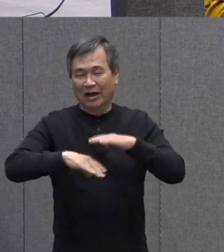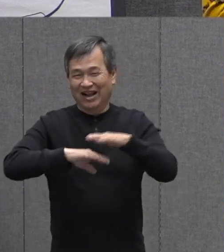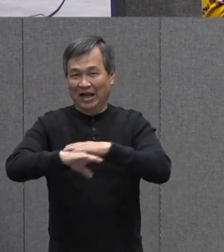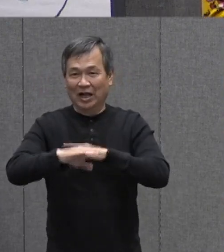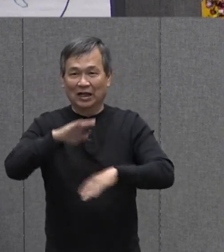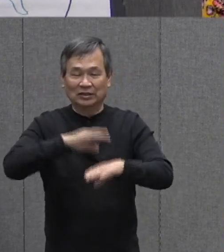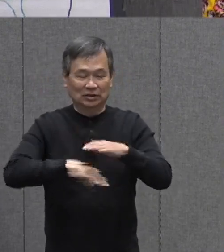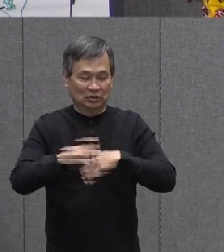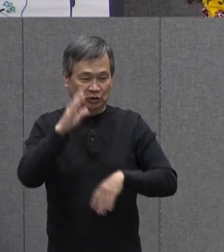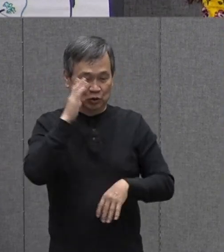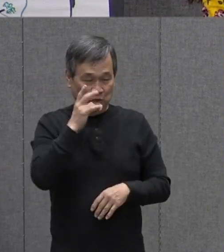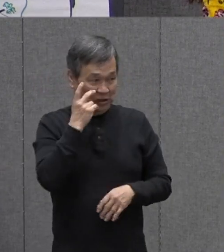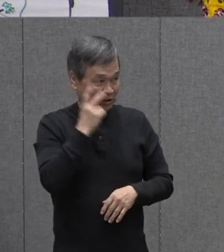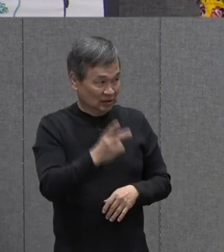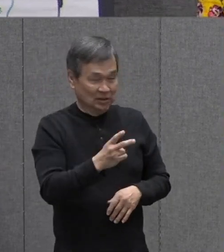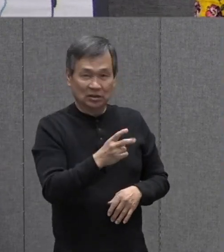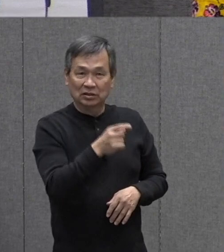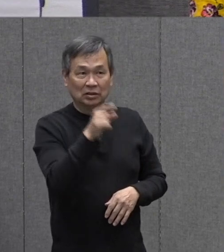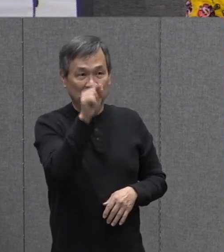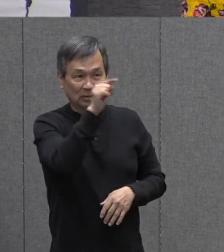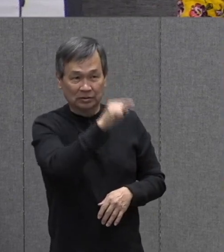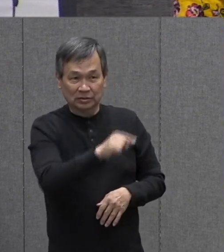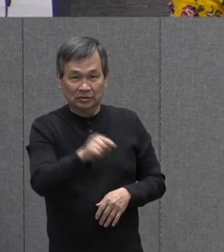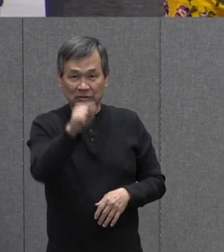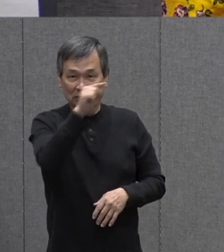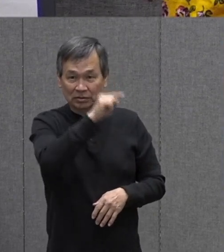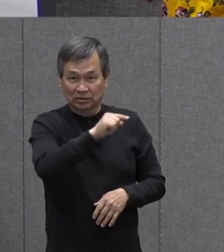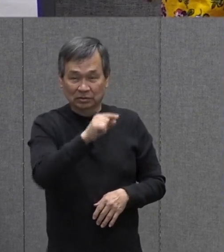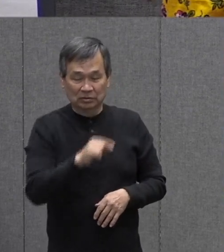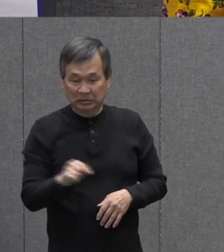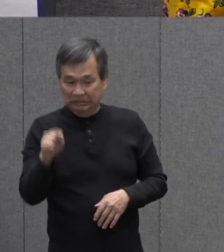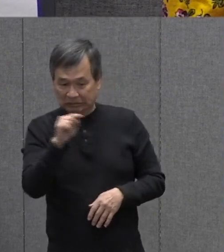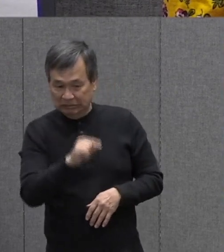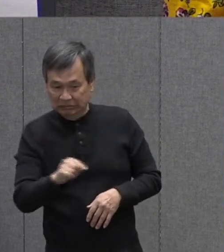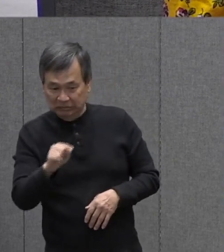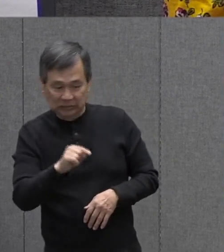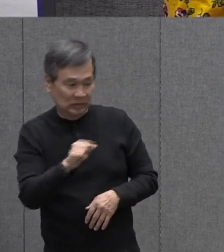any of the inhabitants of Earth, the people, plants,